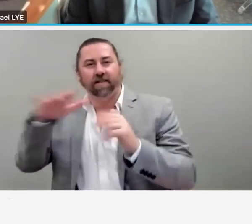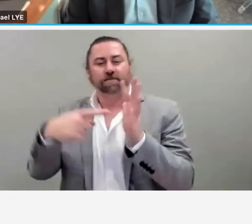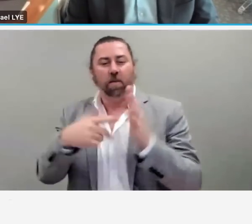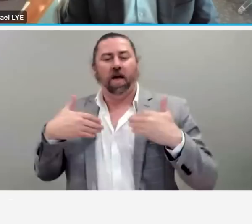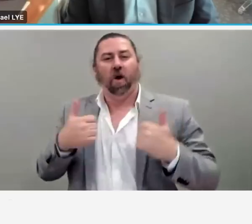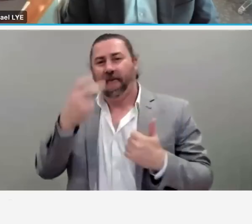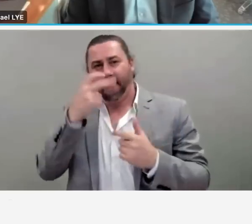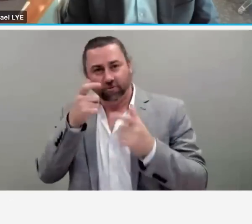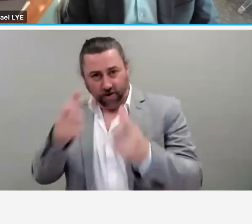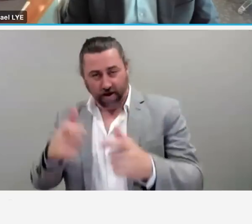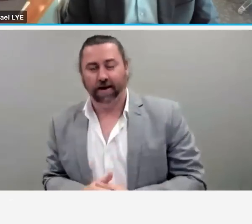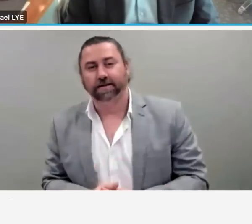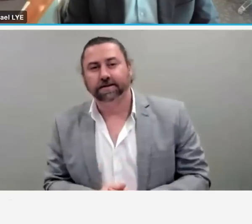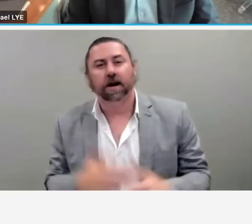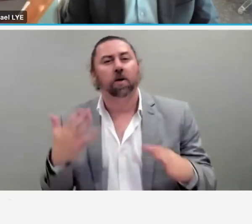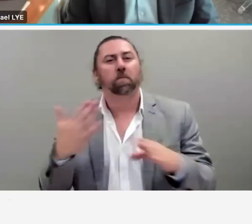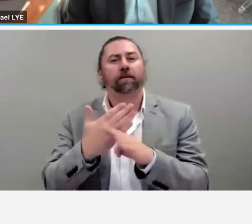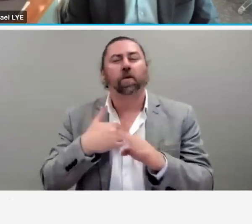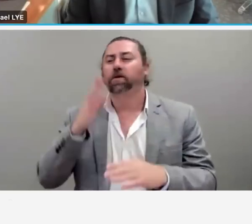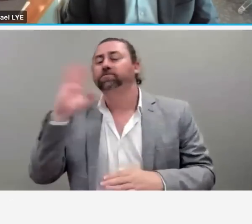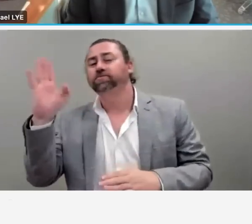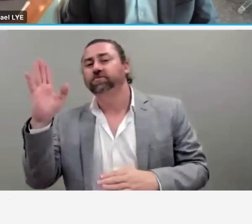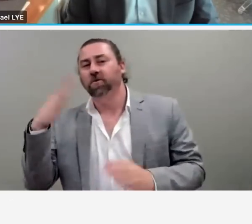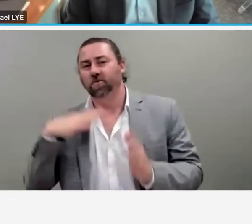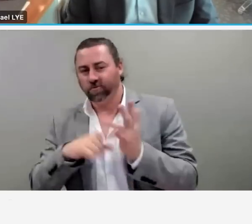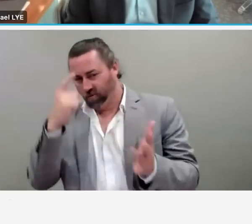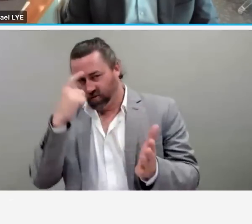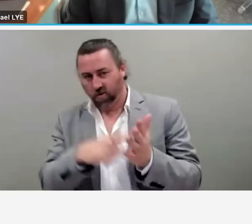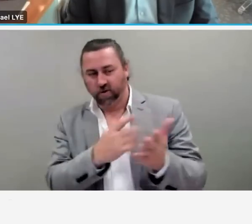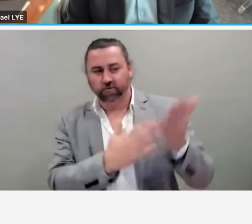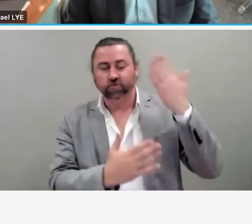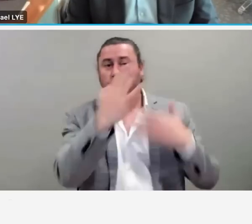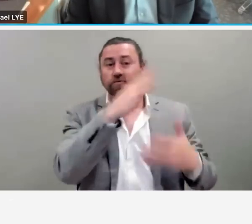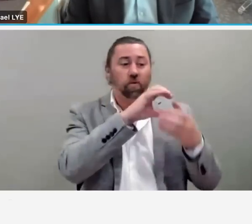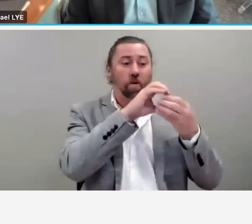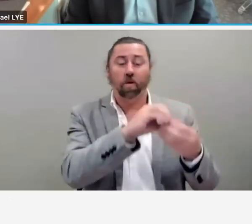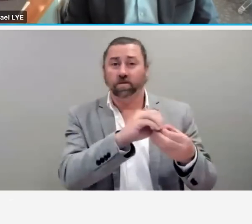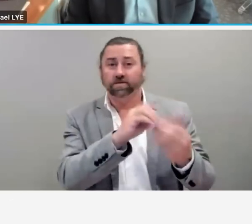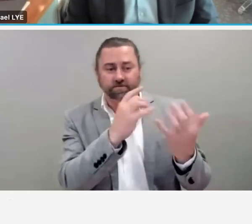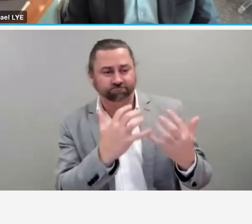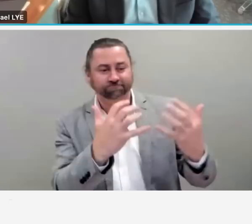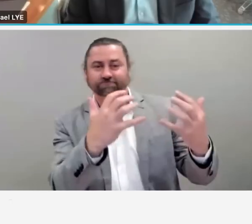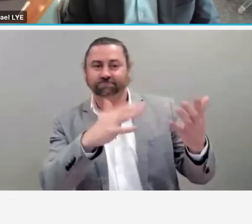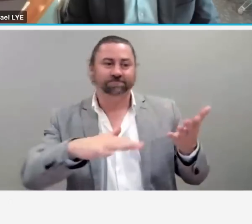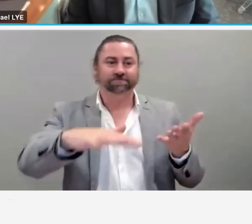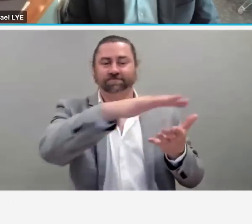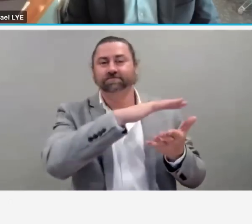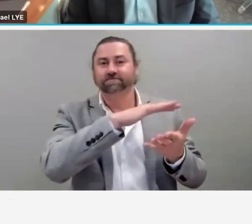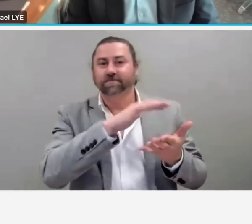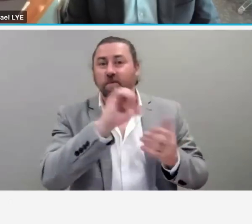I'd like to start today by acknowledging the traditional owners and custodians of the lands on which we're meeting wherever you may be today